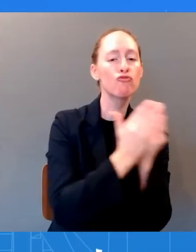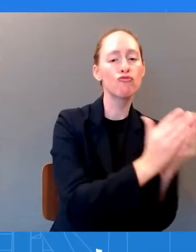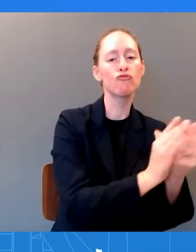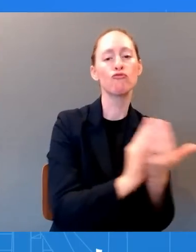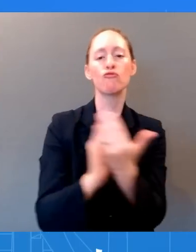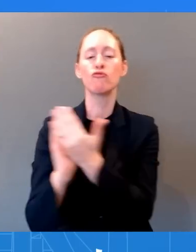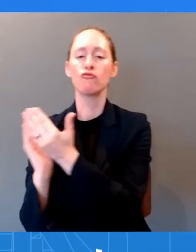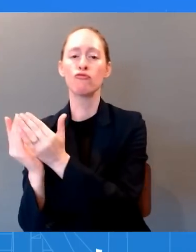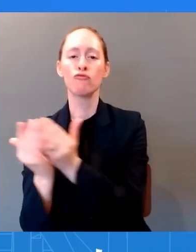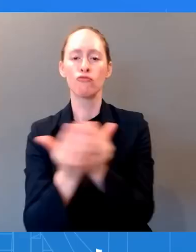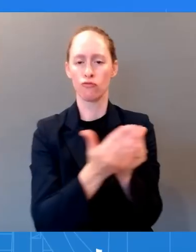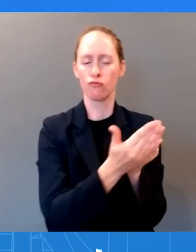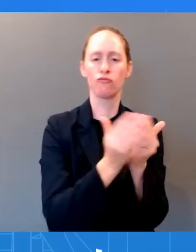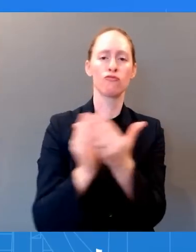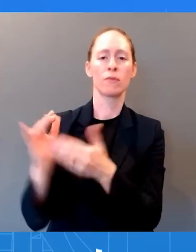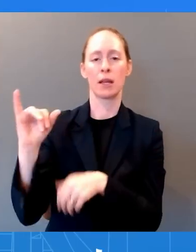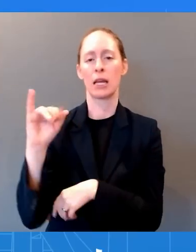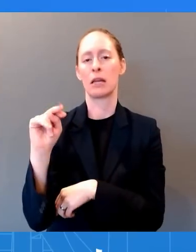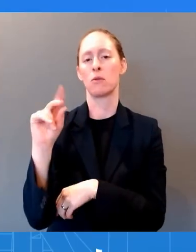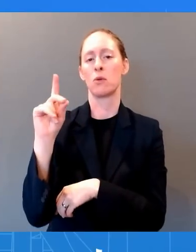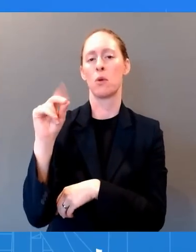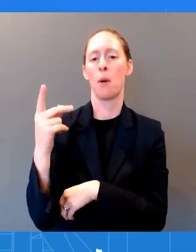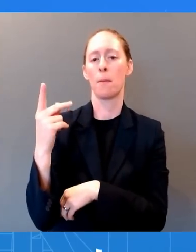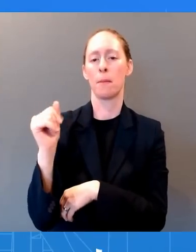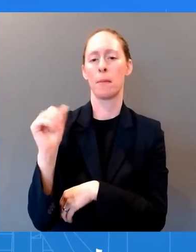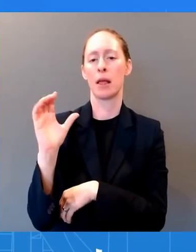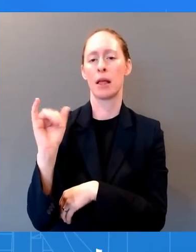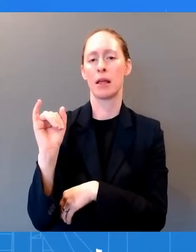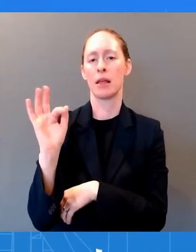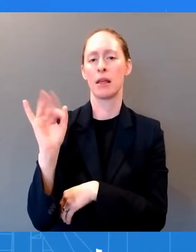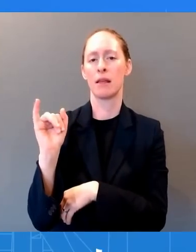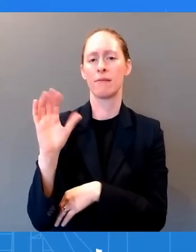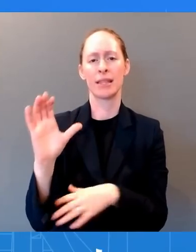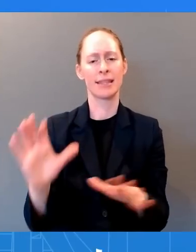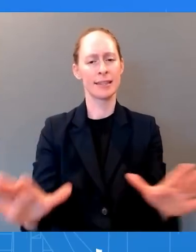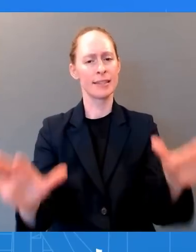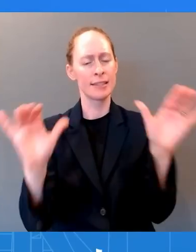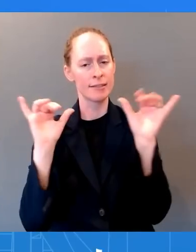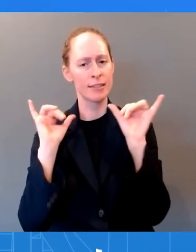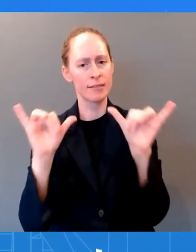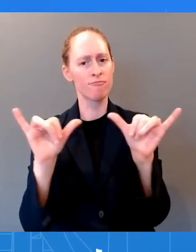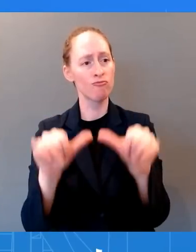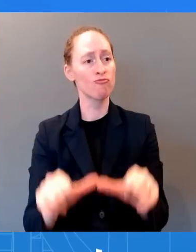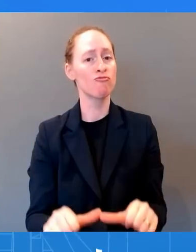and weeks and months that our presence, posture, and exercises account for China's provocative